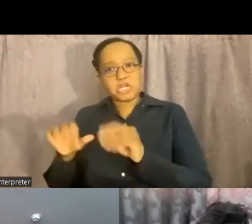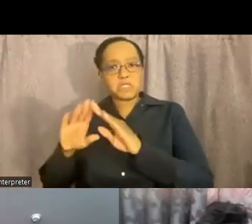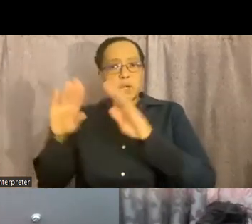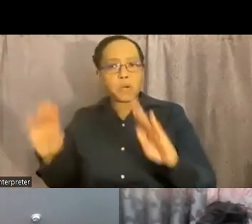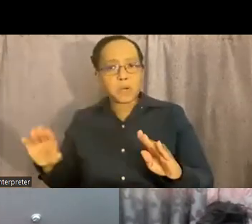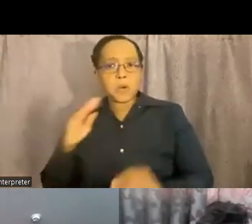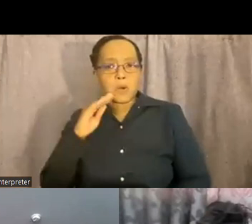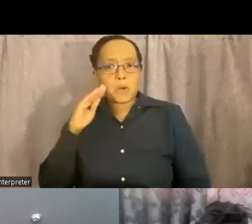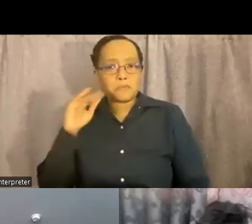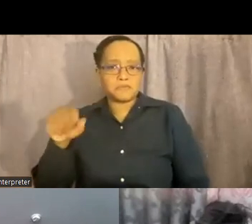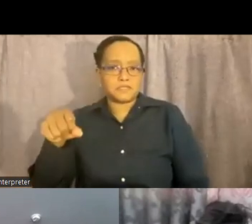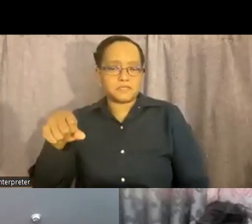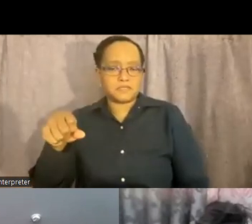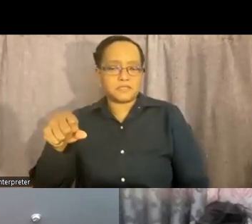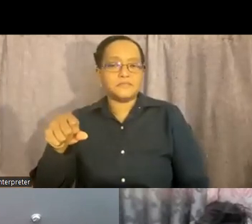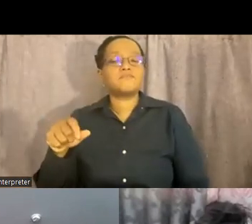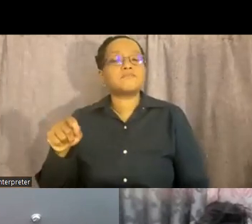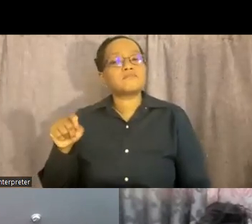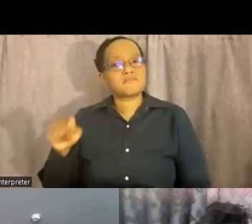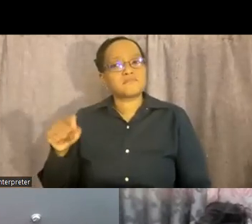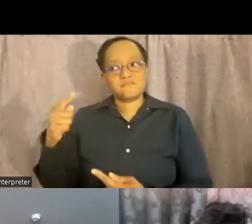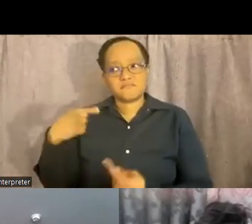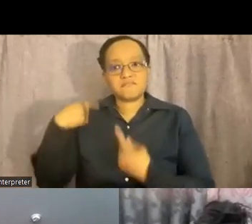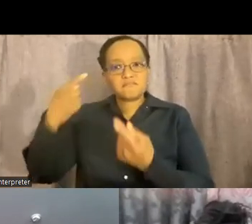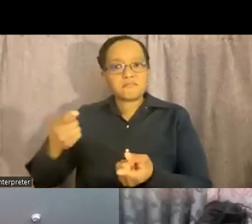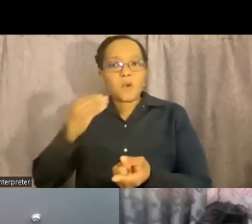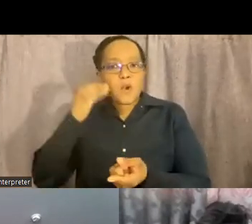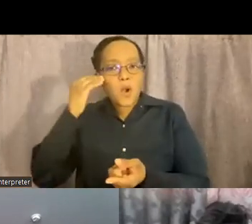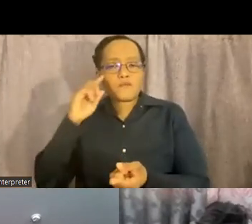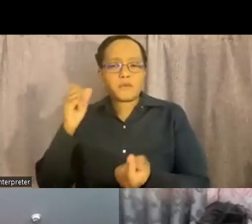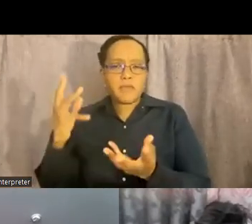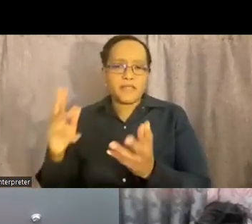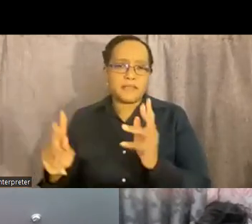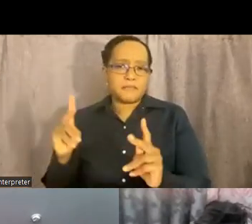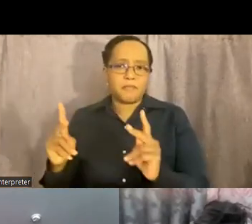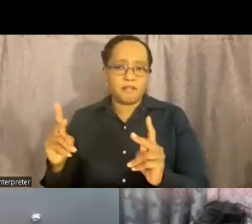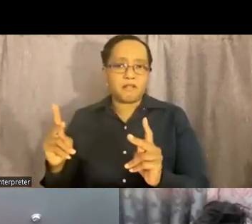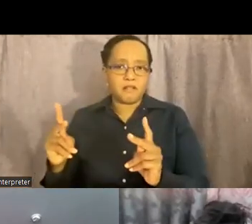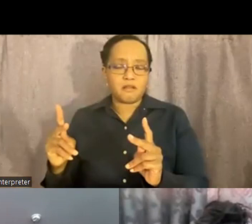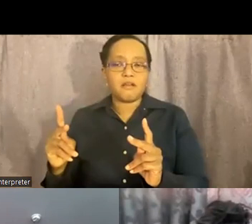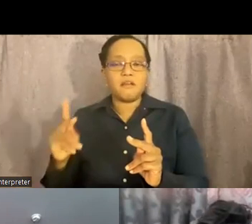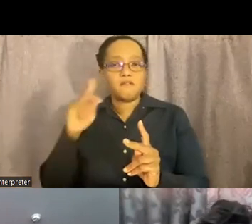Acknowledging that it has been home for many for many different reasons.